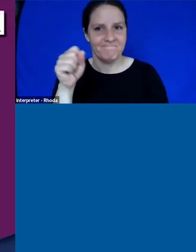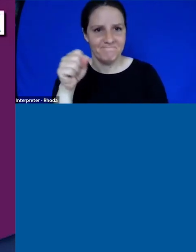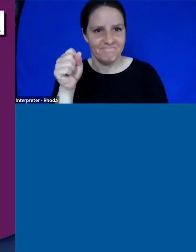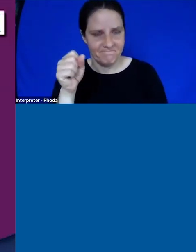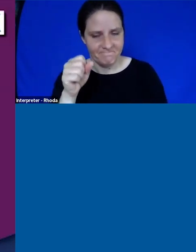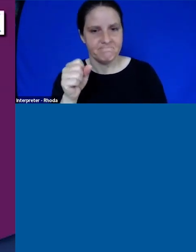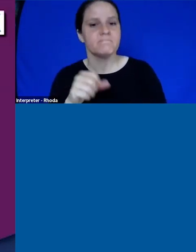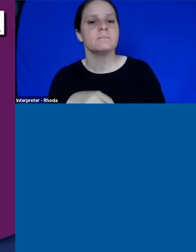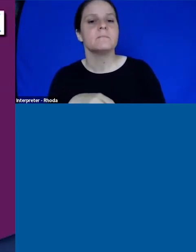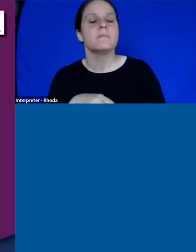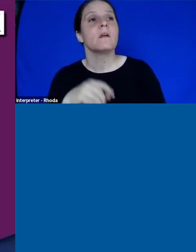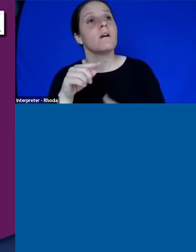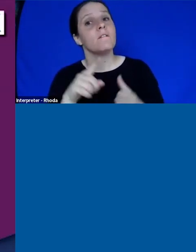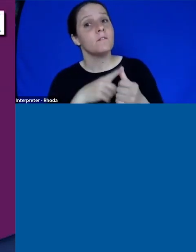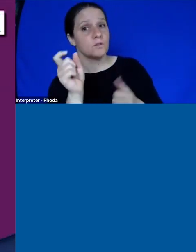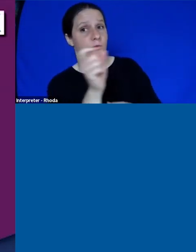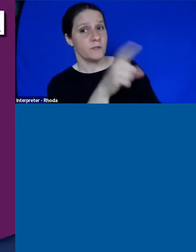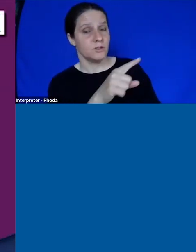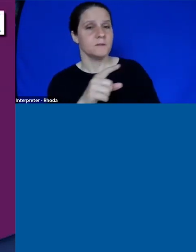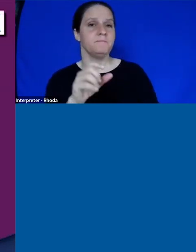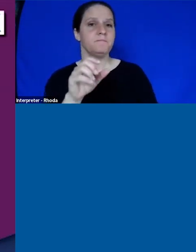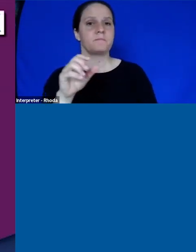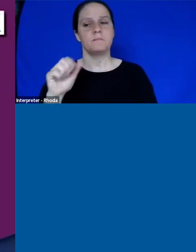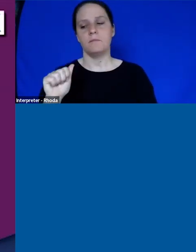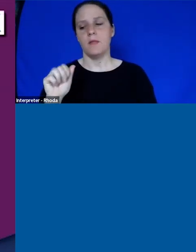So the first one is from Amir and they ask,